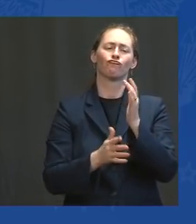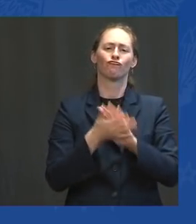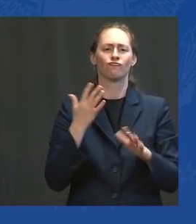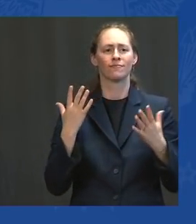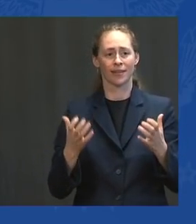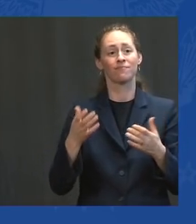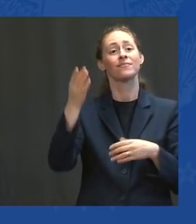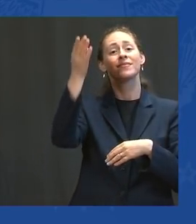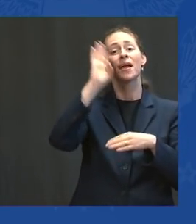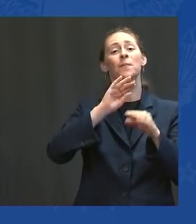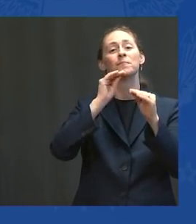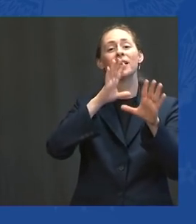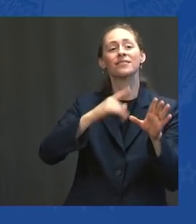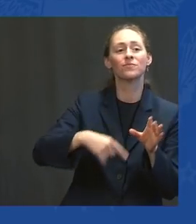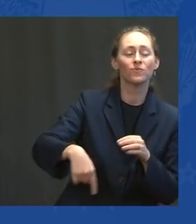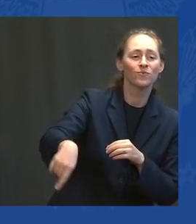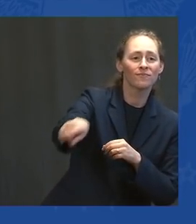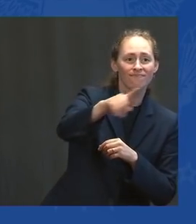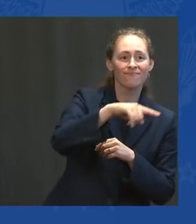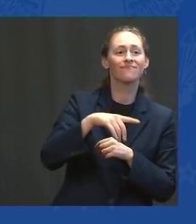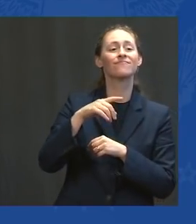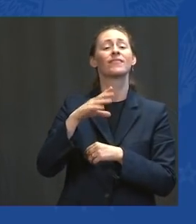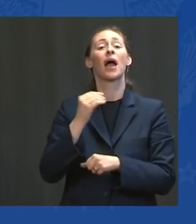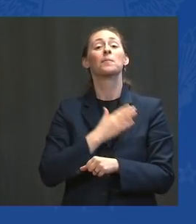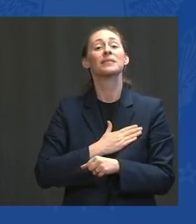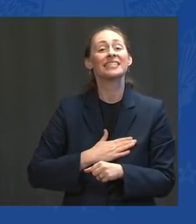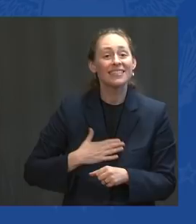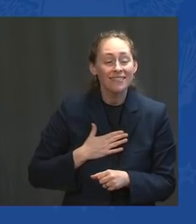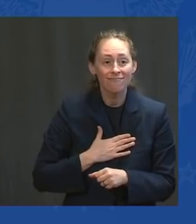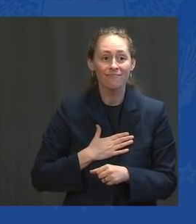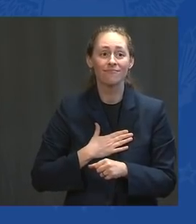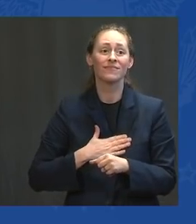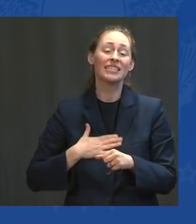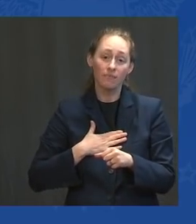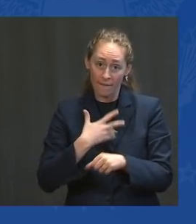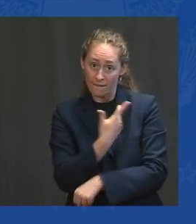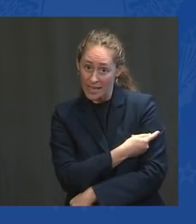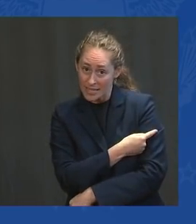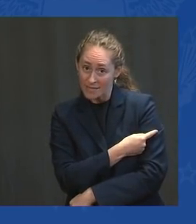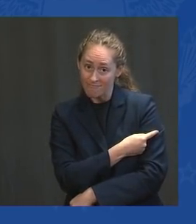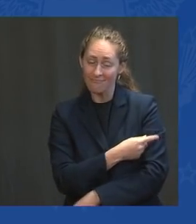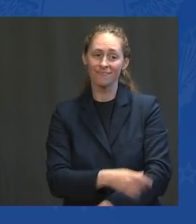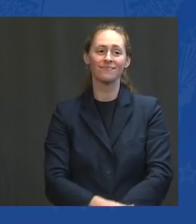And please, please get vaccinated. It makes a big difference.